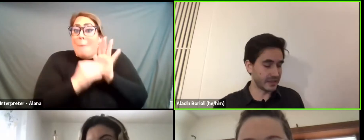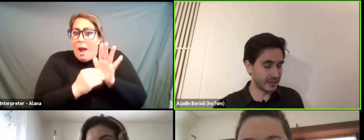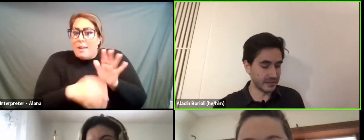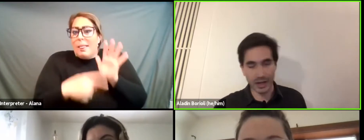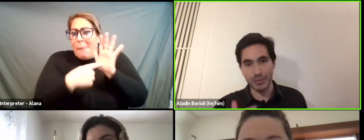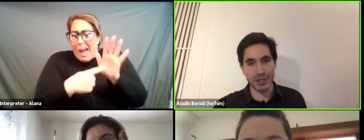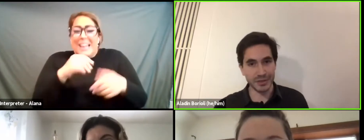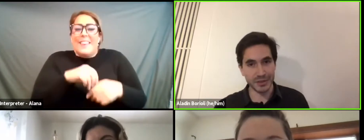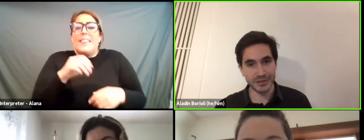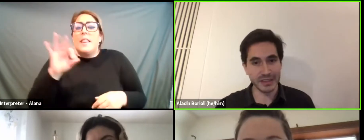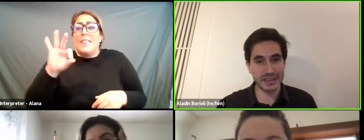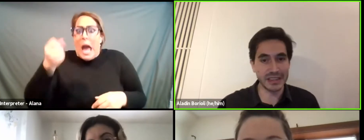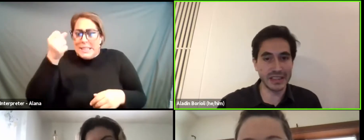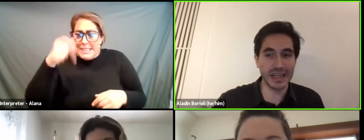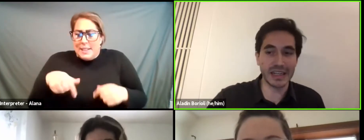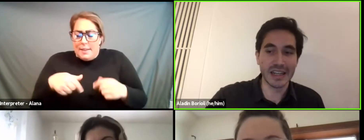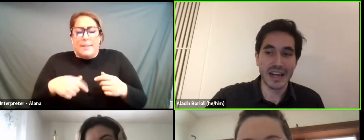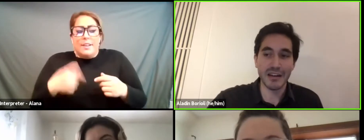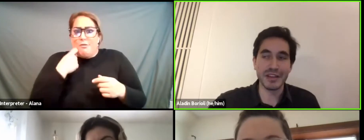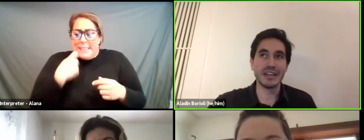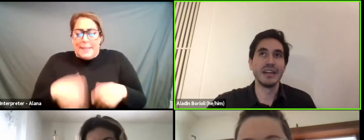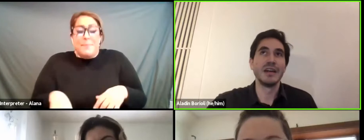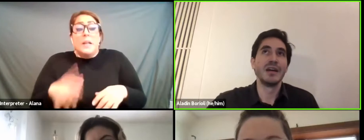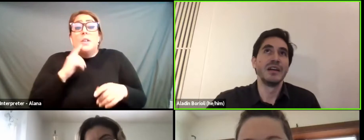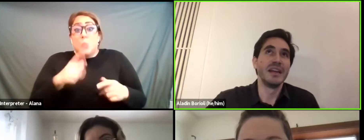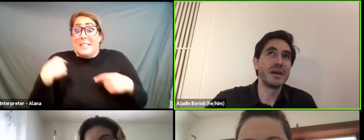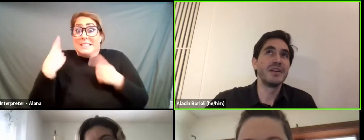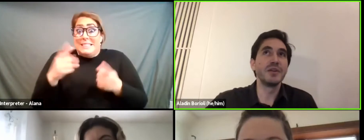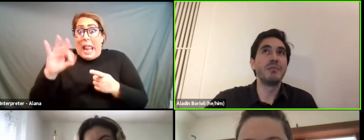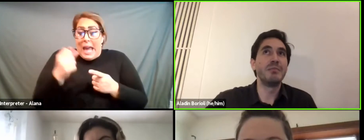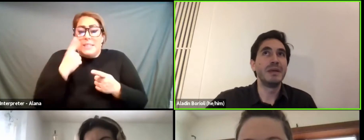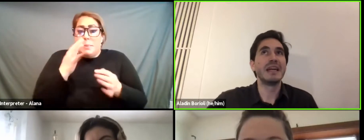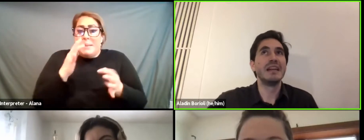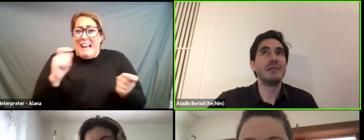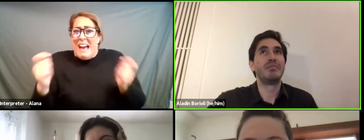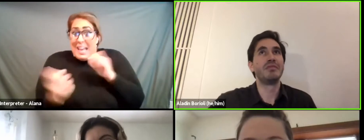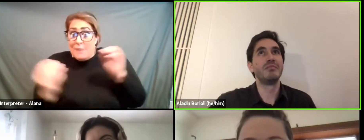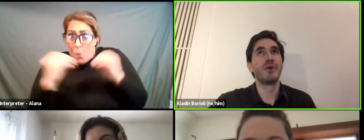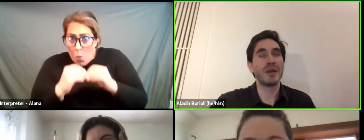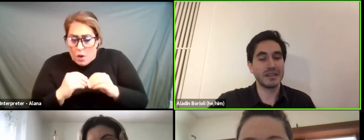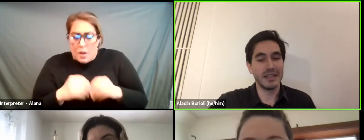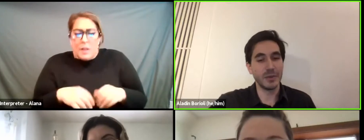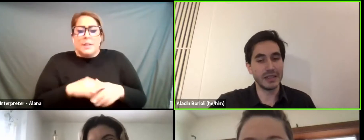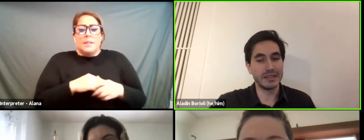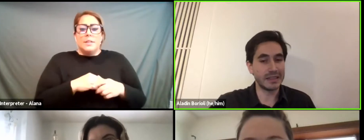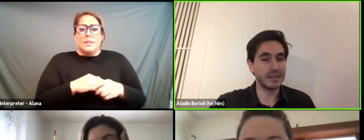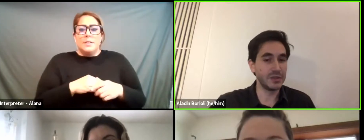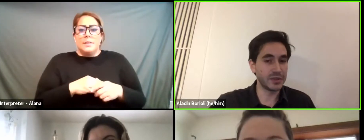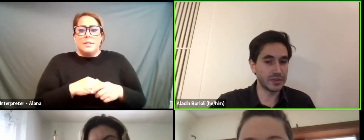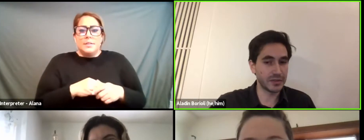in collaboration with universities and there was another more recently when they started to use